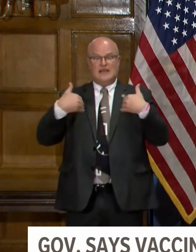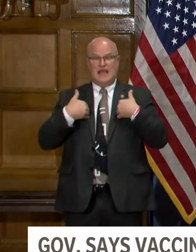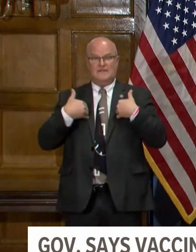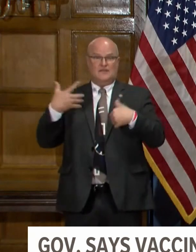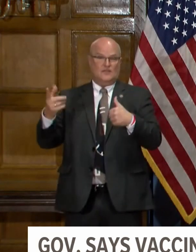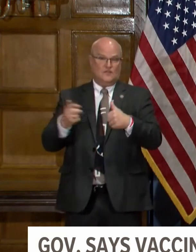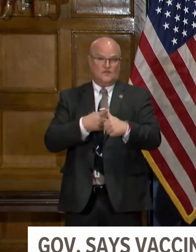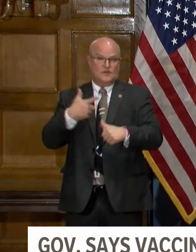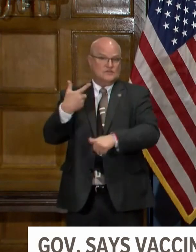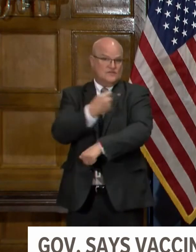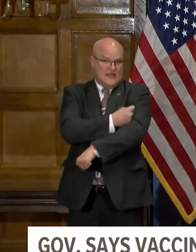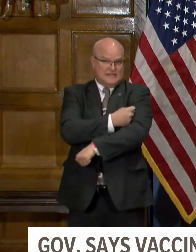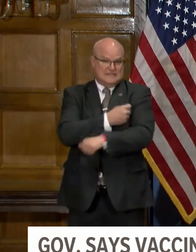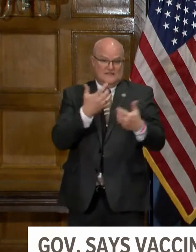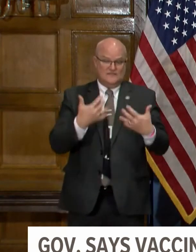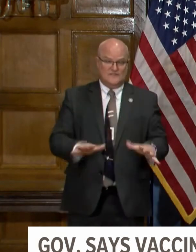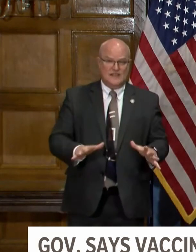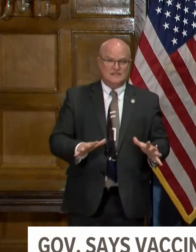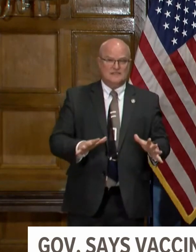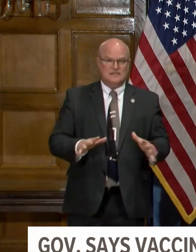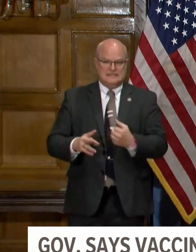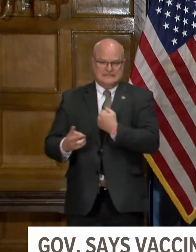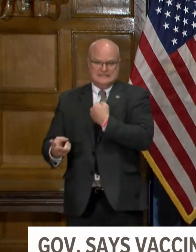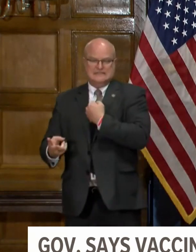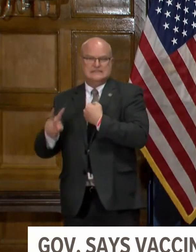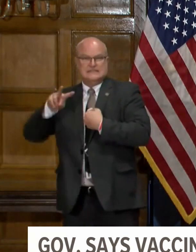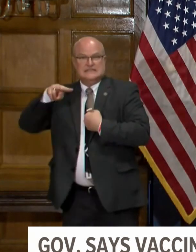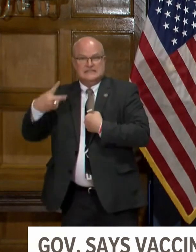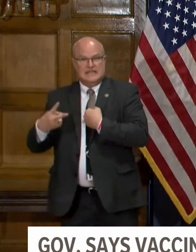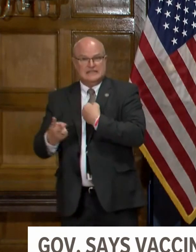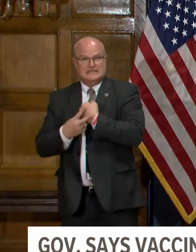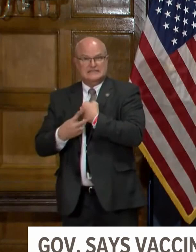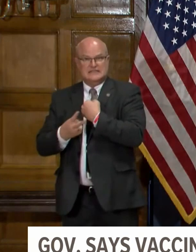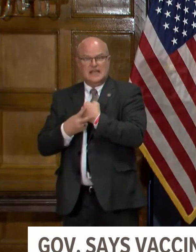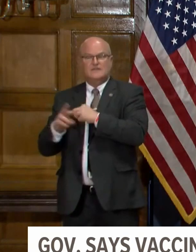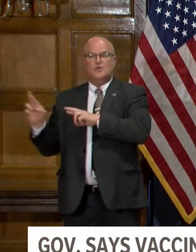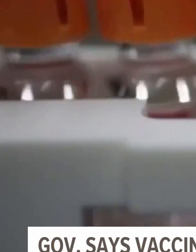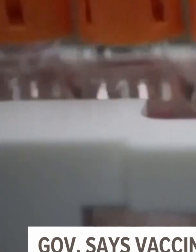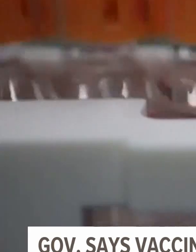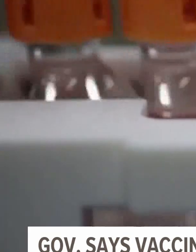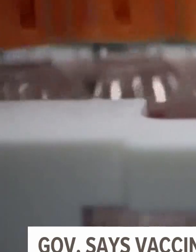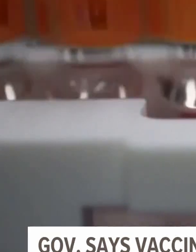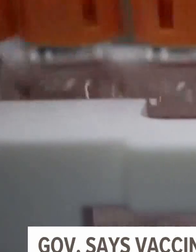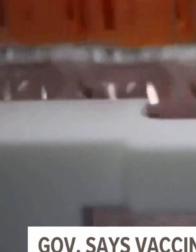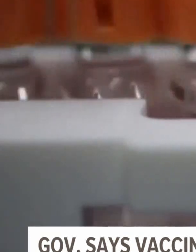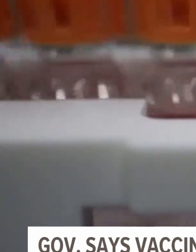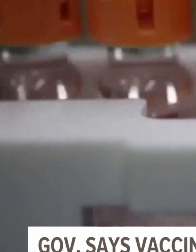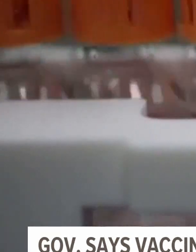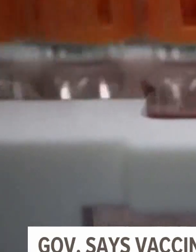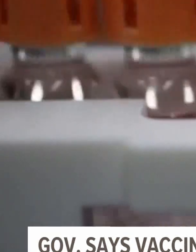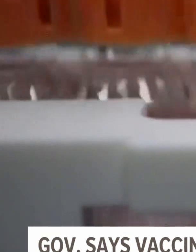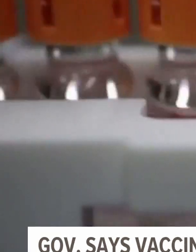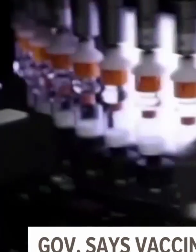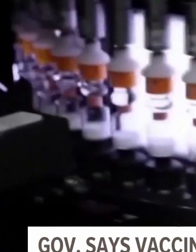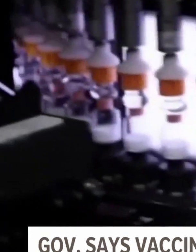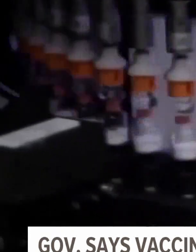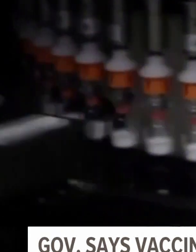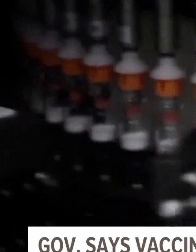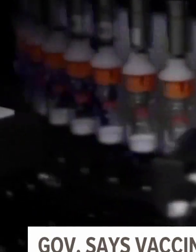ALLOCATION FROM THE FEDERAL ALLOCATION FROM THE FEDERAL GOVERNMENT ALLOCATION FROM THE FEDERAL GOVERNMENT >> ALLOCATION FROM THE FEDERAL GOVERNMENT >> THAT ALLOCATION FROM THE FEDERAL GOVERNMENT >> THAT SHOULD ALLOCATION FROM THE FEDERAL GOVERNMENT >> THAT SHOULD GIVE GOVERNMENT >> THAT SHOULD GIVE GOVERNMENT >> THAT SHOULD GIVE PEOPLE GOVERNMENT >> THAT SHOULD GIVE PEOPLE CONFIDENCE GOVERNMENT >> THAT SHOULD GIVE PEOPLE CONFIDENCE THAT GOVERNMENT >> THAT SHOULD GIVE PEOPLE CONFIDENCE THAT ONCE PEOPLE CONFIDENCE THAT ONCE PEOPLE CONFIDENCE THAT ONCE YOU'RE PEOPLE CONFIDENCE THAT ONCE YOU'RE IN PEOPLE CONFIDENCE THAT ONCE YOU'RE IN THE PEOPLE CONFIDENCE THAT ONCE YOU'RE IN THE SYSTEM PEOPLE CONFIDENCE THAT ONCE YOU'RE IN THE SYSTEM OF PEOPLE CONFIDENCE THAT ONCE YOU'RE IN THE SYSTEM OF HAVING YOU'RE IN THE SYSTEM OF HAVING YOU'RE IN THE SYSTEM OF HAVING RECEIVE YOU'RE IN THE SYSTEM OF HAVING RECEIVE YOUR YOU'RE IN THE SYSTEM OF HAVING RECEIVE YOUR FIRST YOU'RE IN THE SYSTEM OF HAVING RECEIVE YOUR FIRST VACCINE, RECEIVE YOUR FIRST VACCINE, RECEIVE YOUR FIRST VACCINE, THE RECEIVE YOUR FIRST VACCINE, THE SECOND RECEIVE YOUR FIRST VACCINE, THE SECOND DOSE RECEIVE YOUR FIRST VACCINE, THE SECOND DOSE WILL RECEIVE YOUR FIRST VACCINE, THE SECOND DOSE WILL BE RECEIVE YOUR FIRST VACCINE, THE SECOND DOSE WILL BE THERE THE SECOND DOSE WILL BE THERE THE SECOND DOSE WILL BE THERE FOR